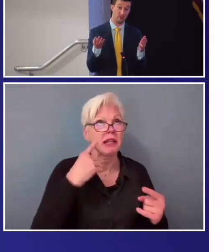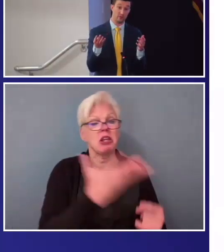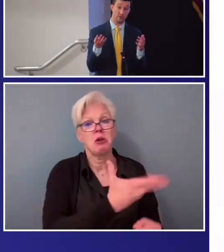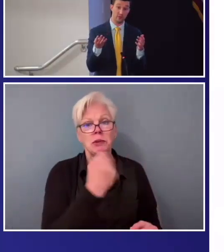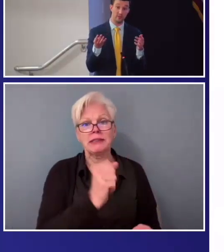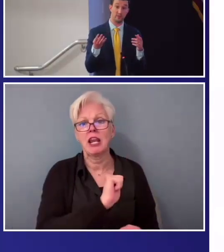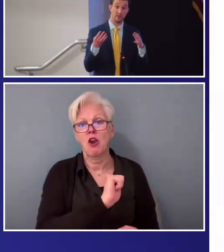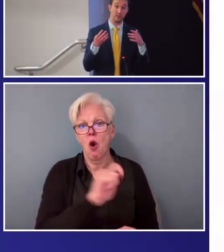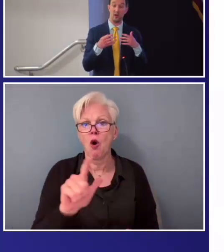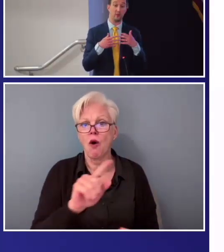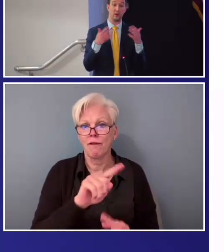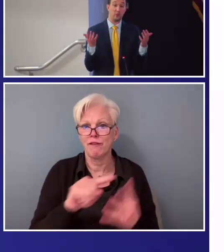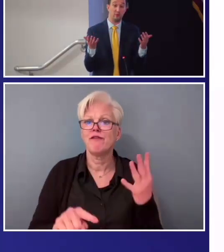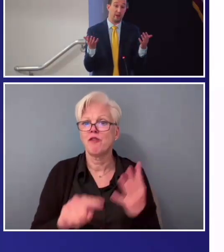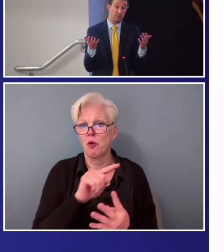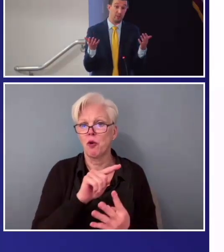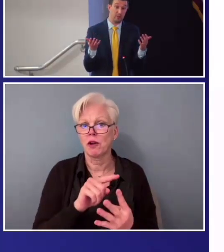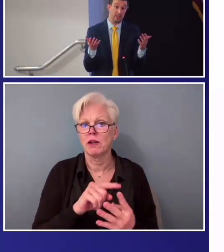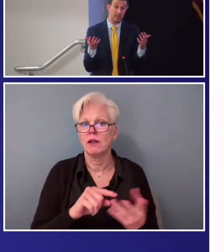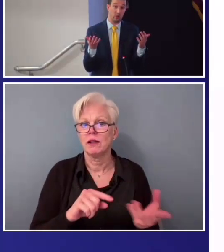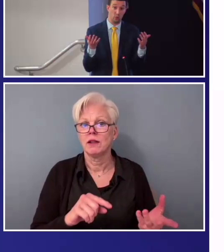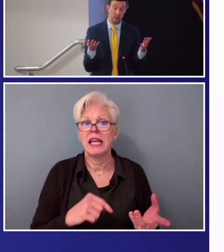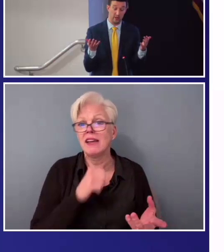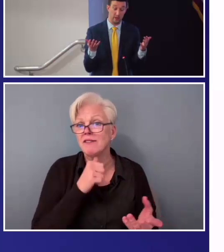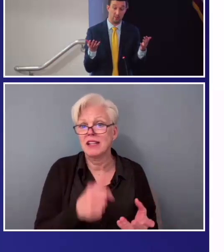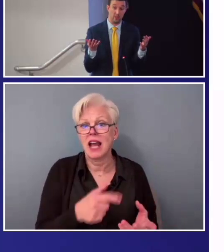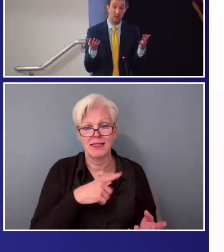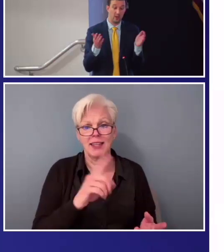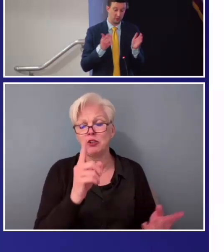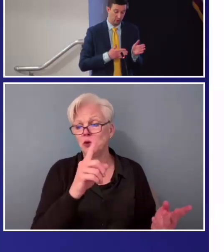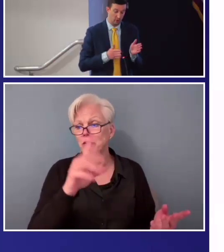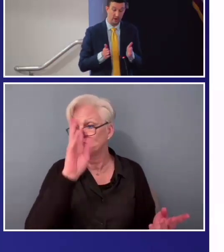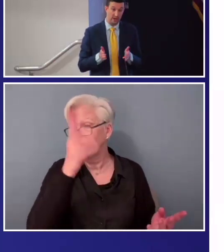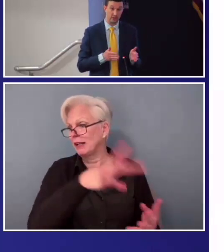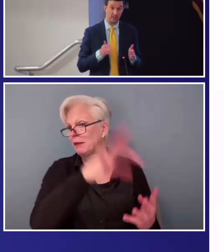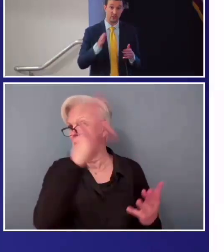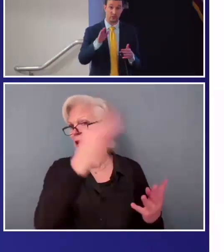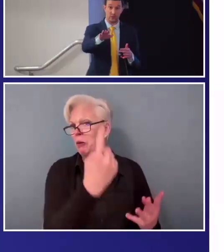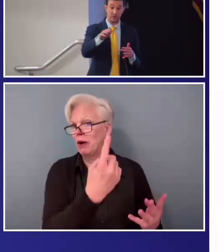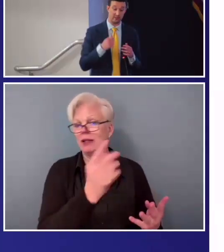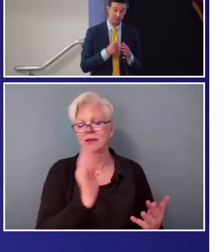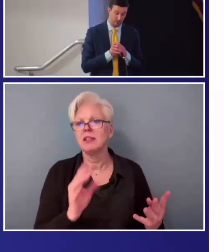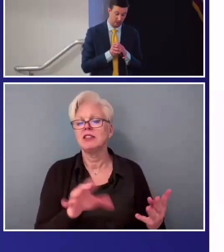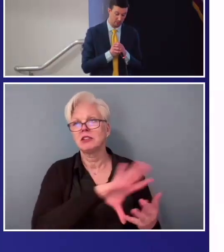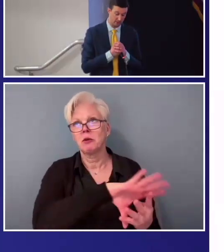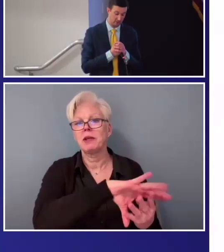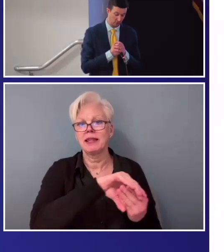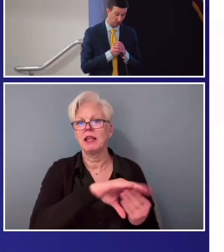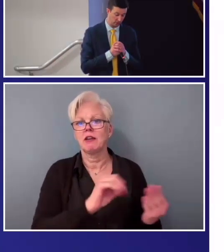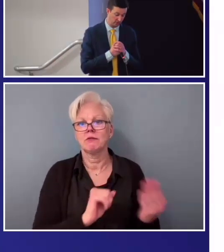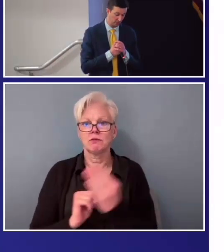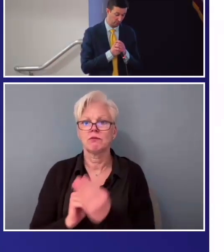those students, otherwise you'd randomly be picking one of them. So there are edge case questions. I think, Preston, your question that you're